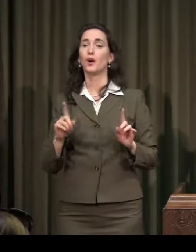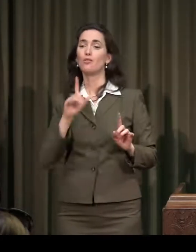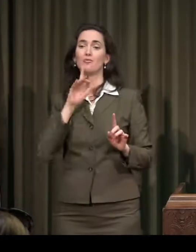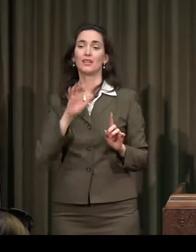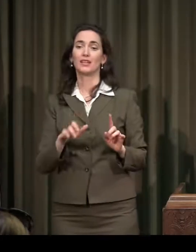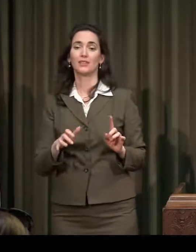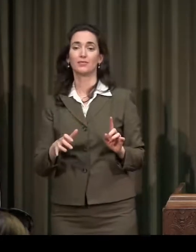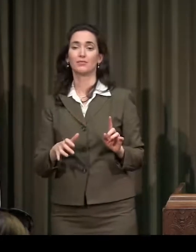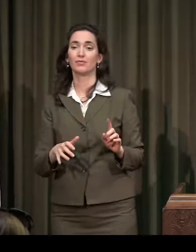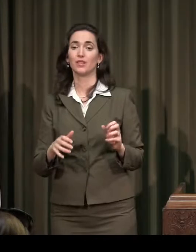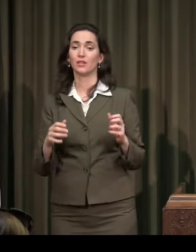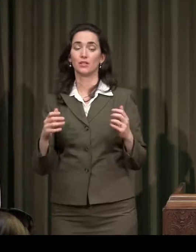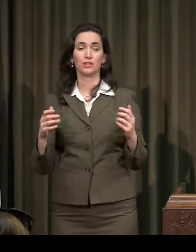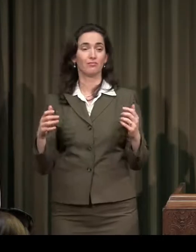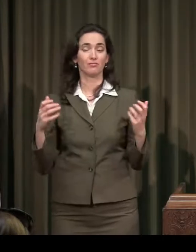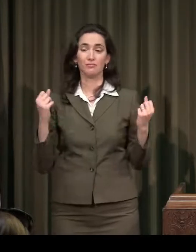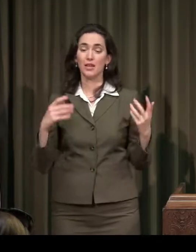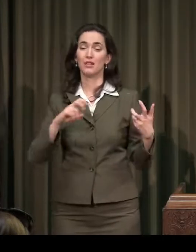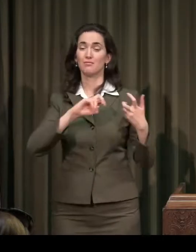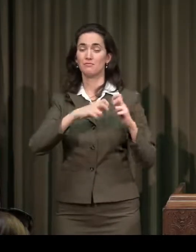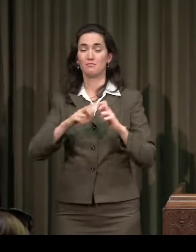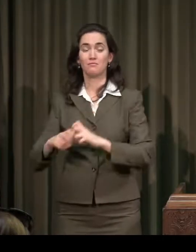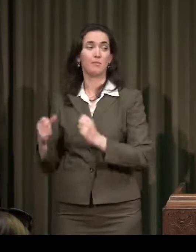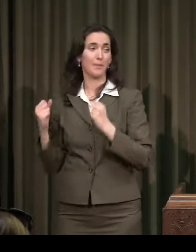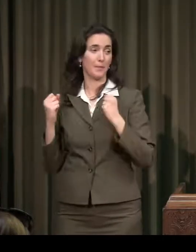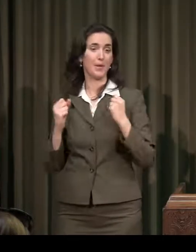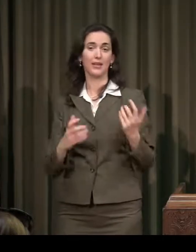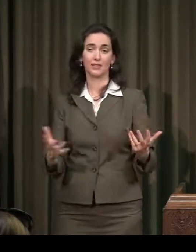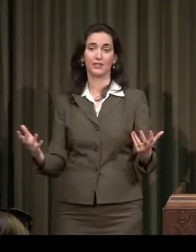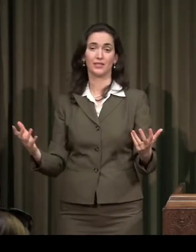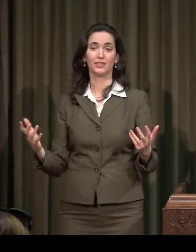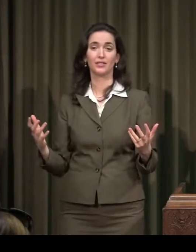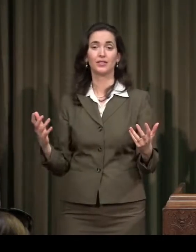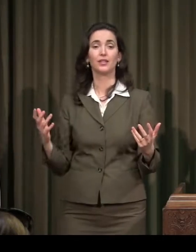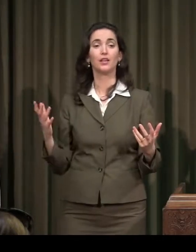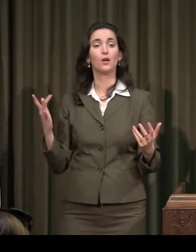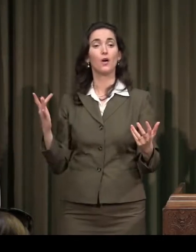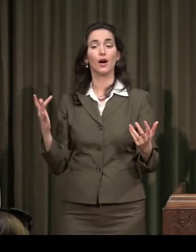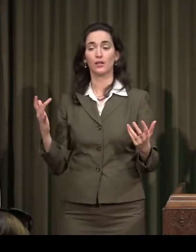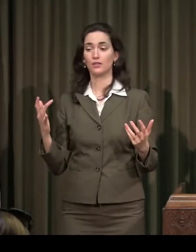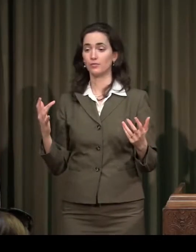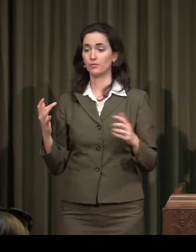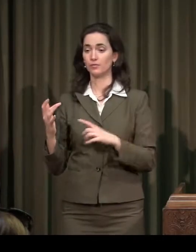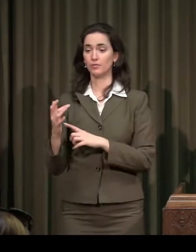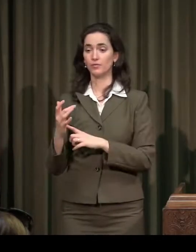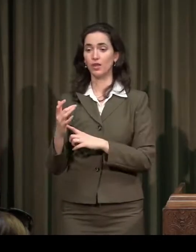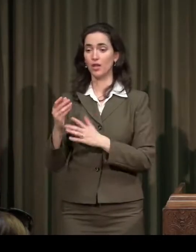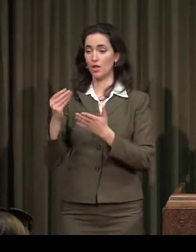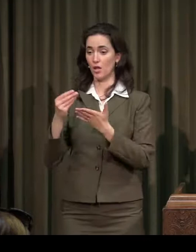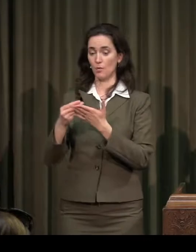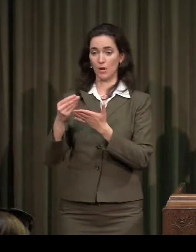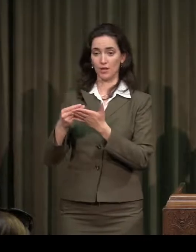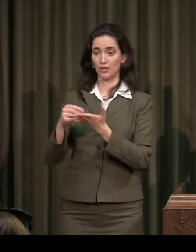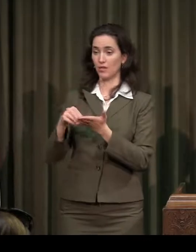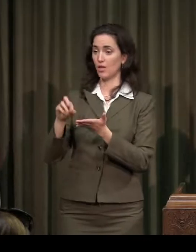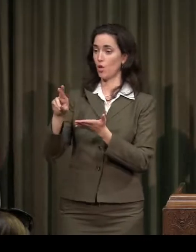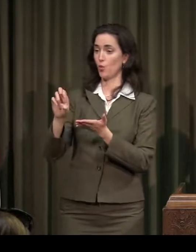problems across the board because much of the restoration of funding was done with money that isn't there